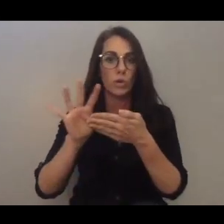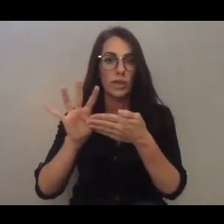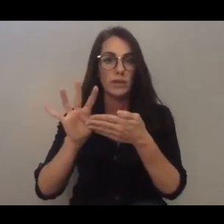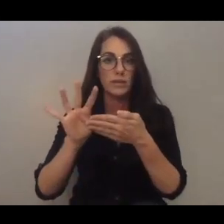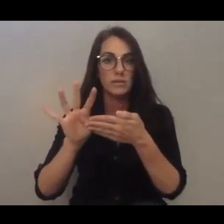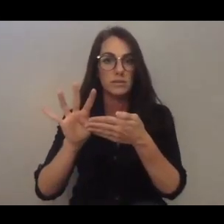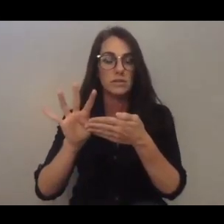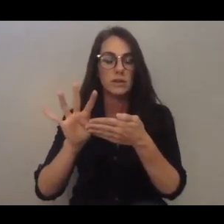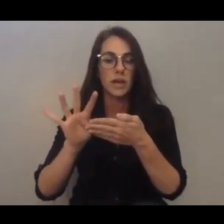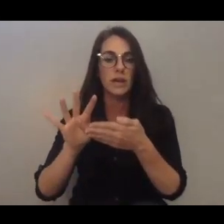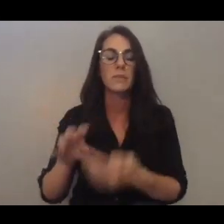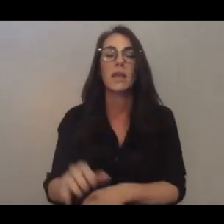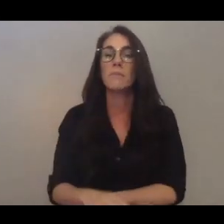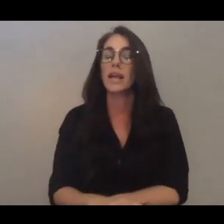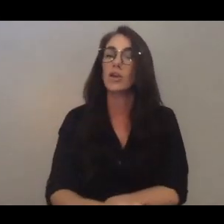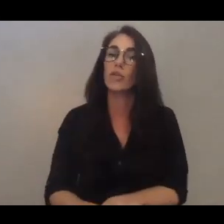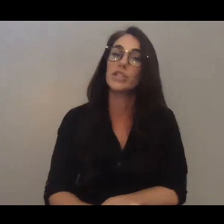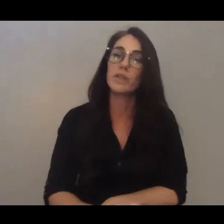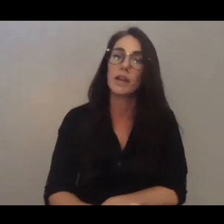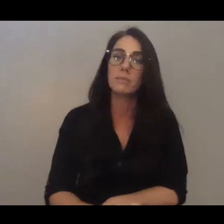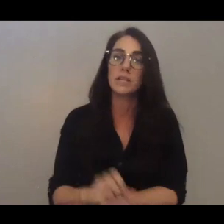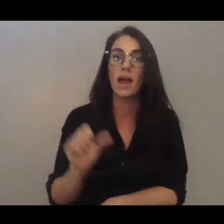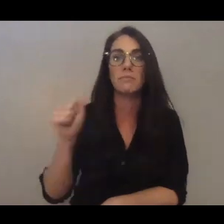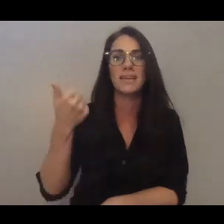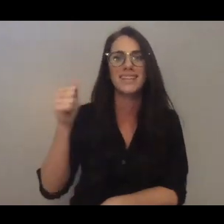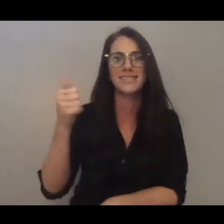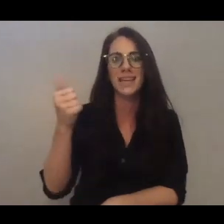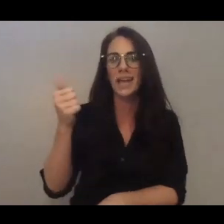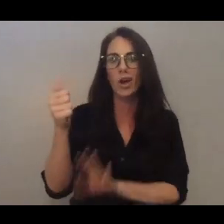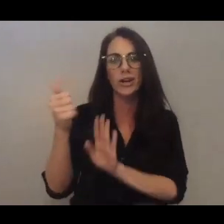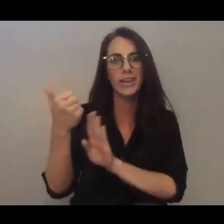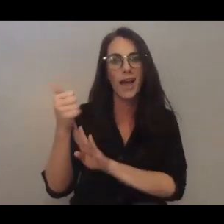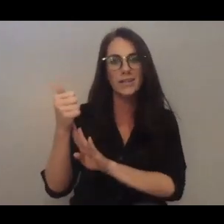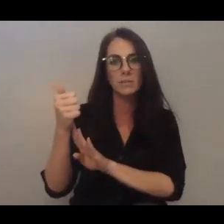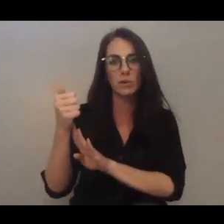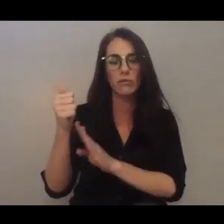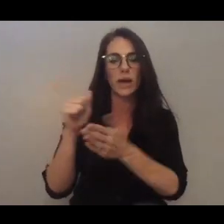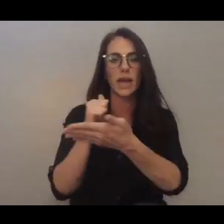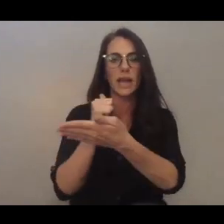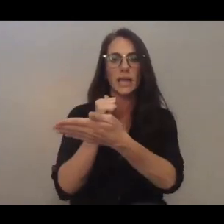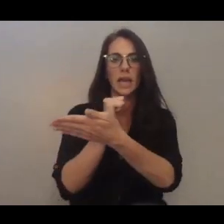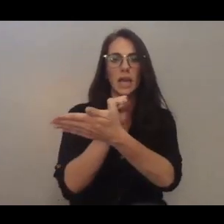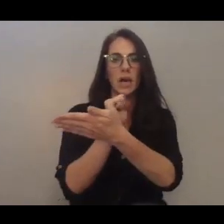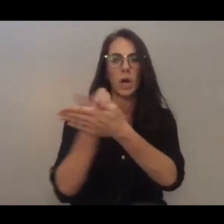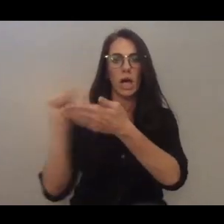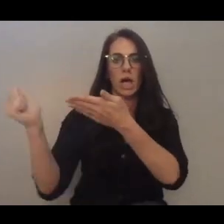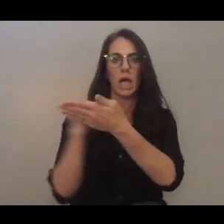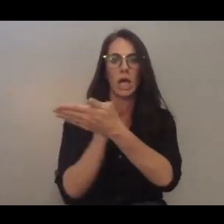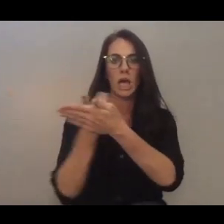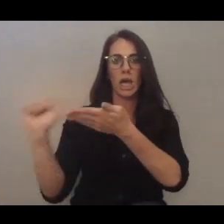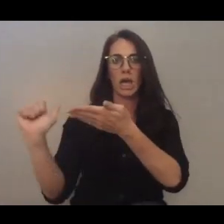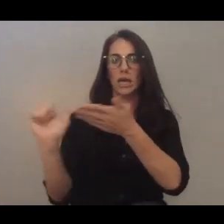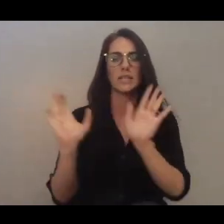Ok, but I can only do that up to 9 because 10 already has movement and I can't go it